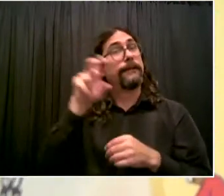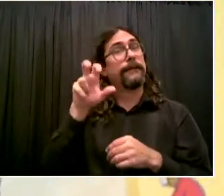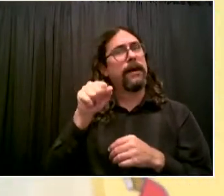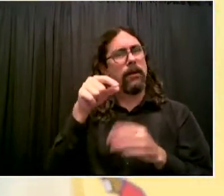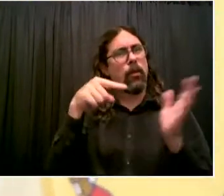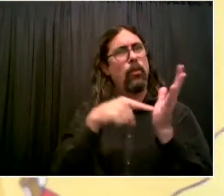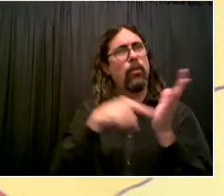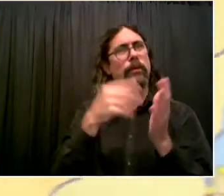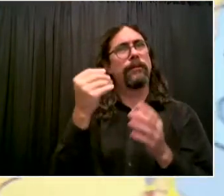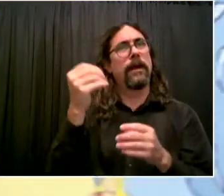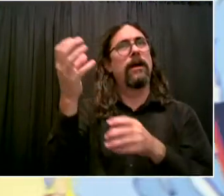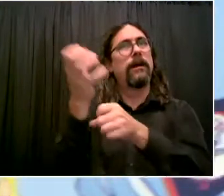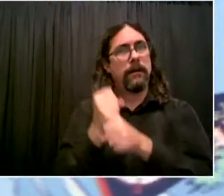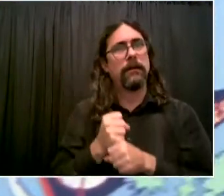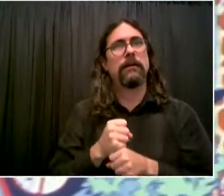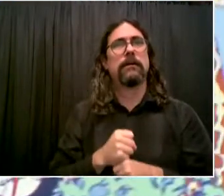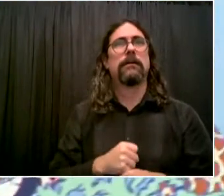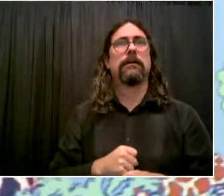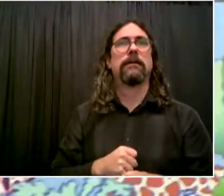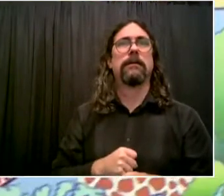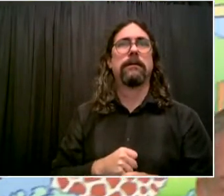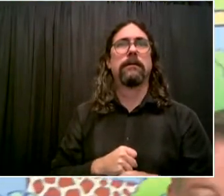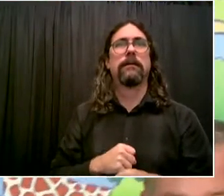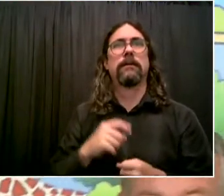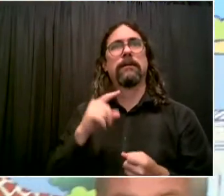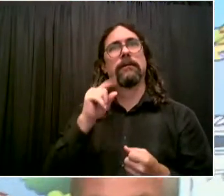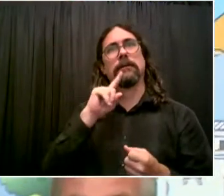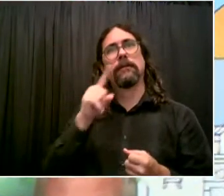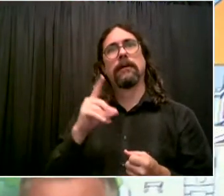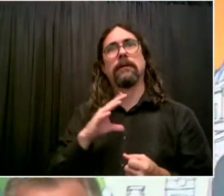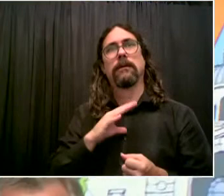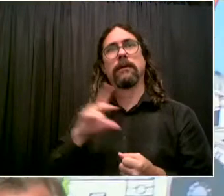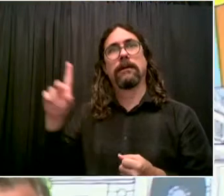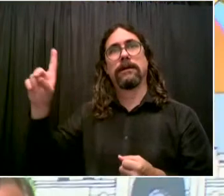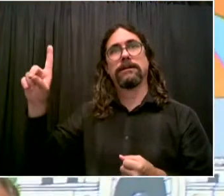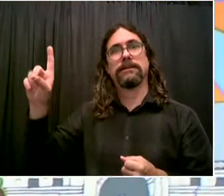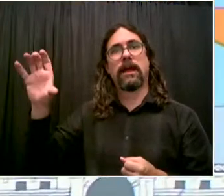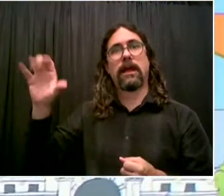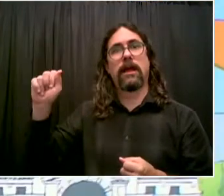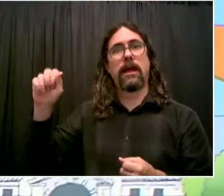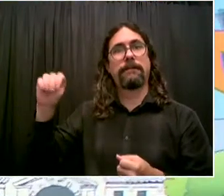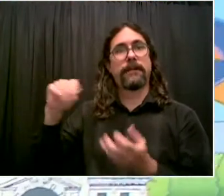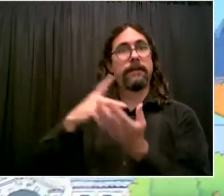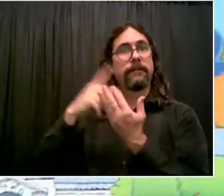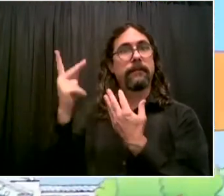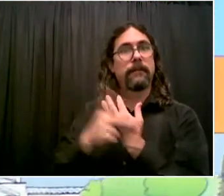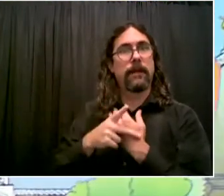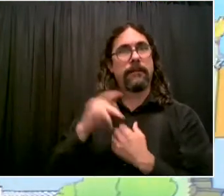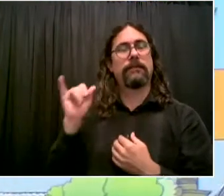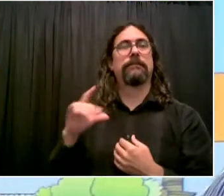BACKP AY.